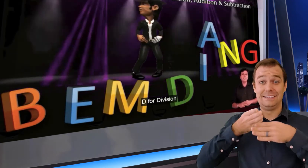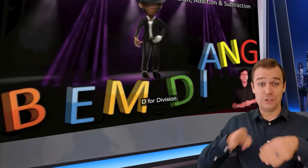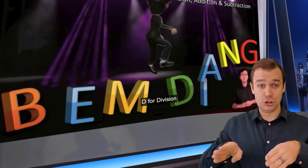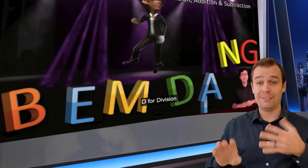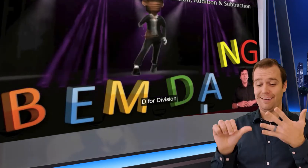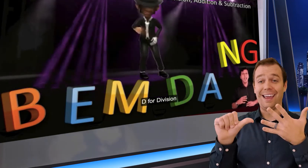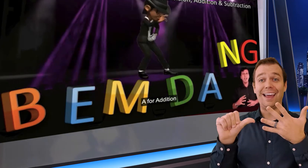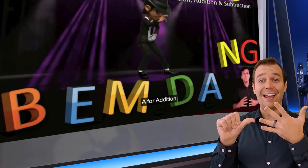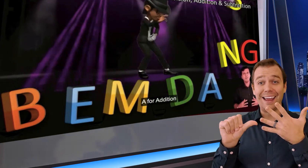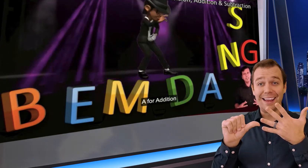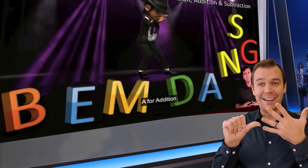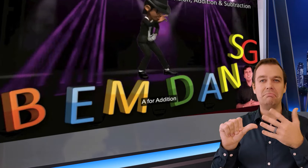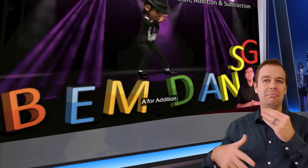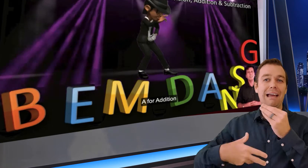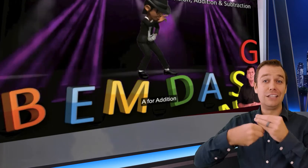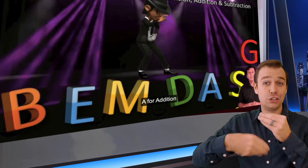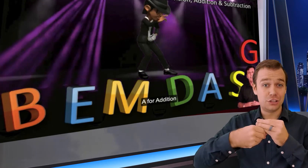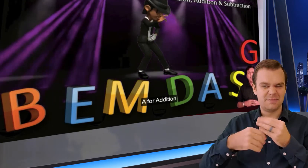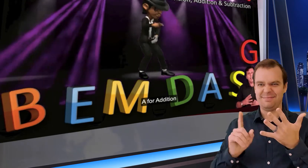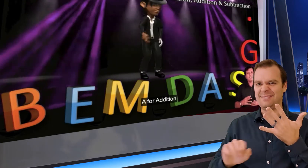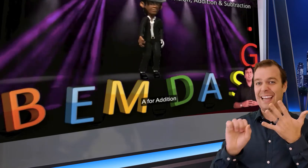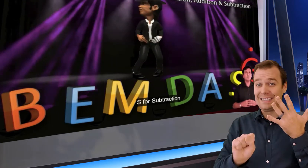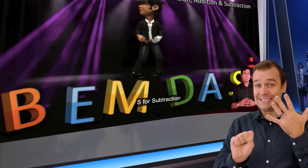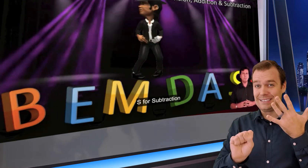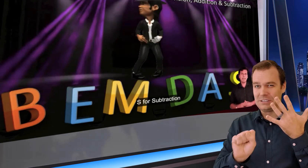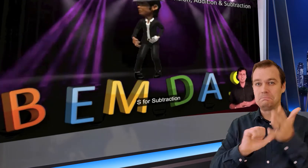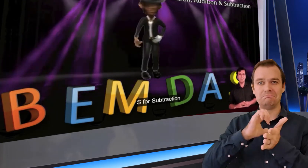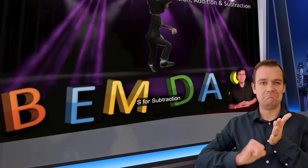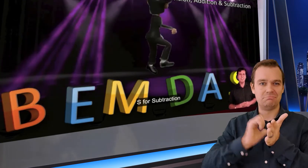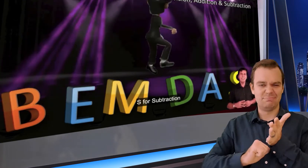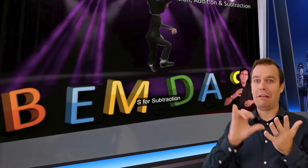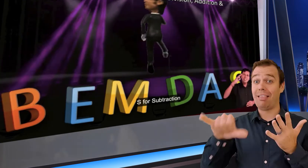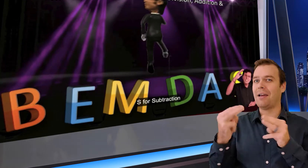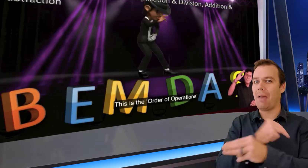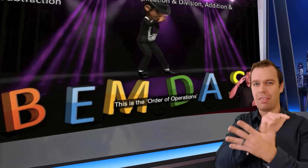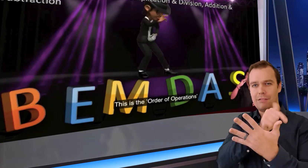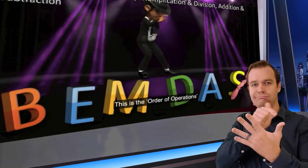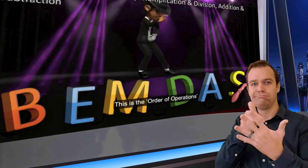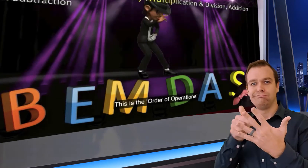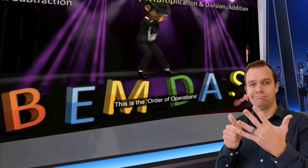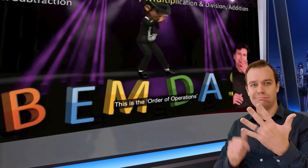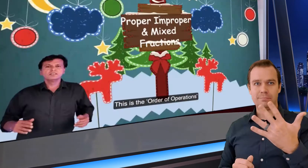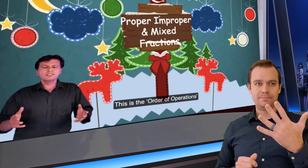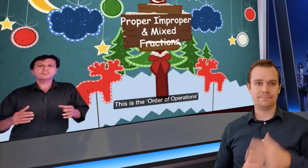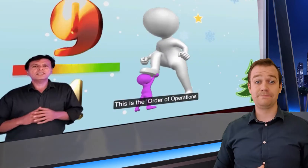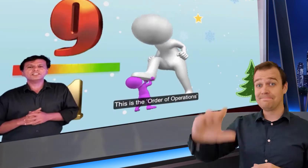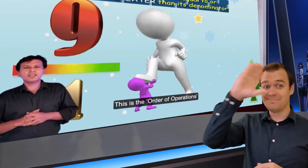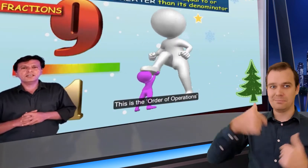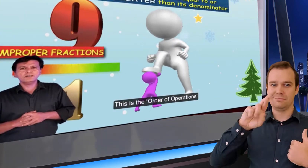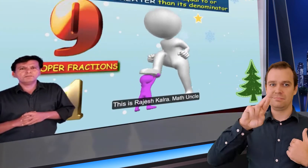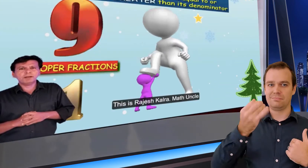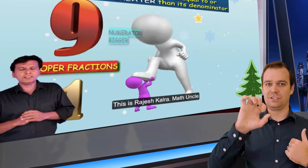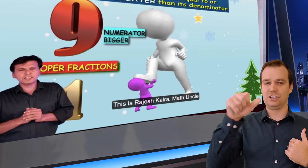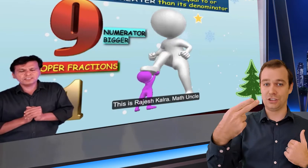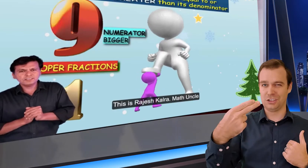D for Division A for Addition S for Subtraction This is the ‘Order of Operations’